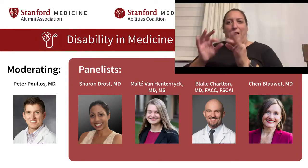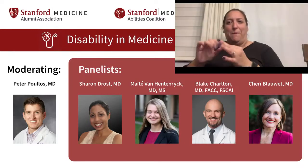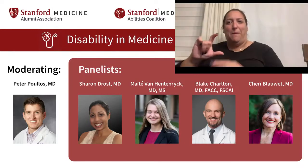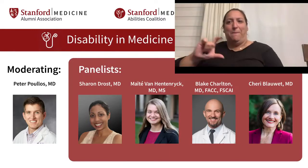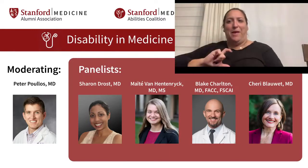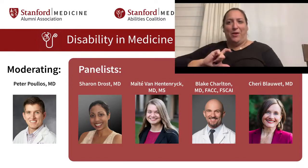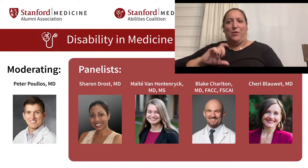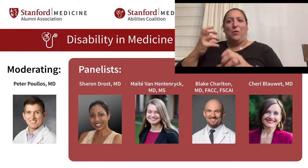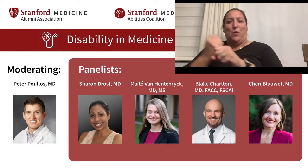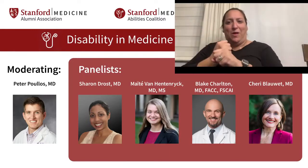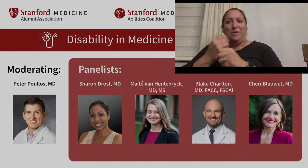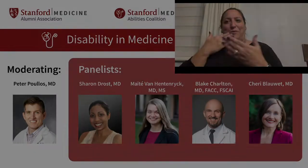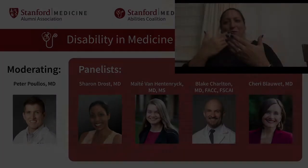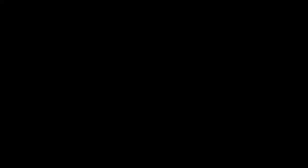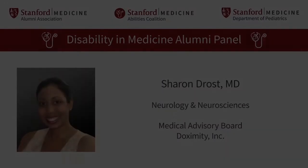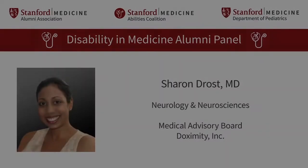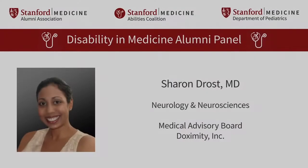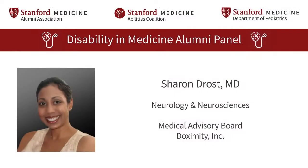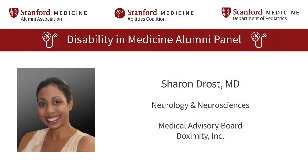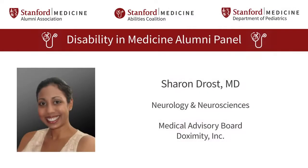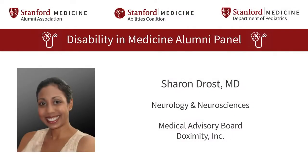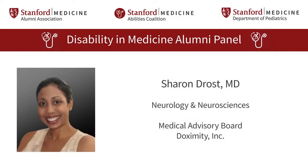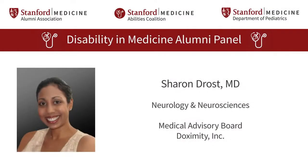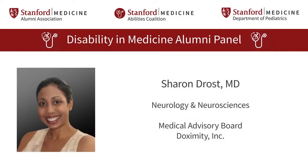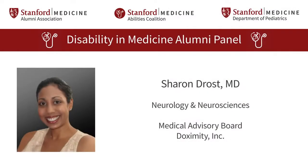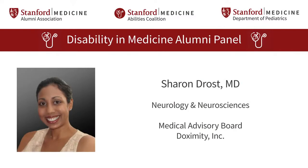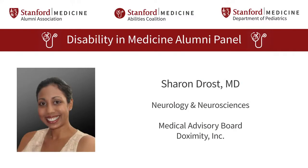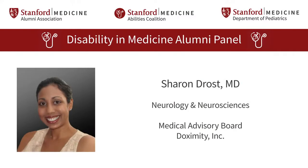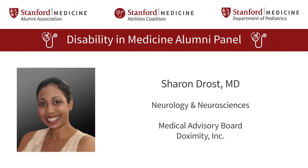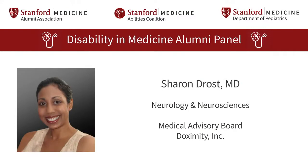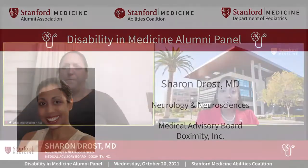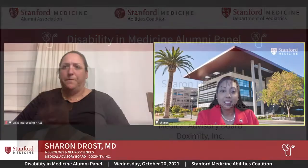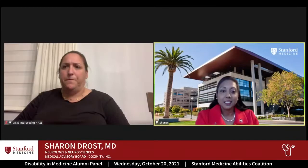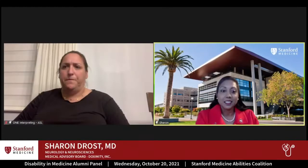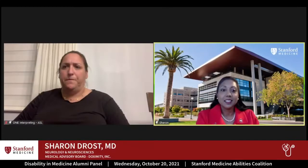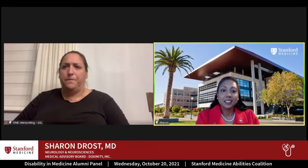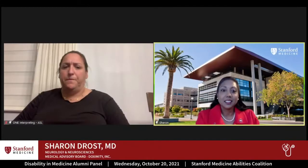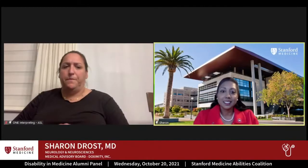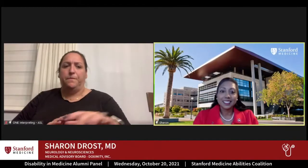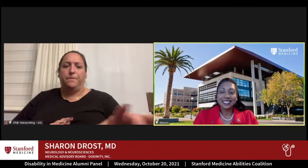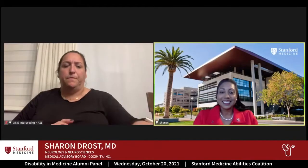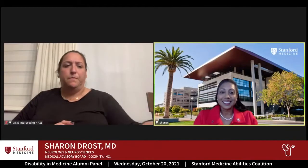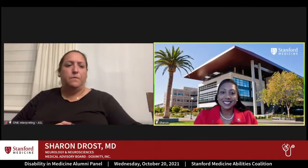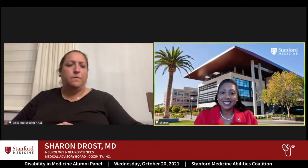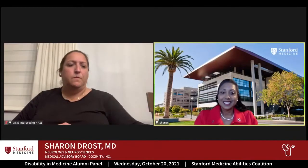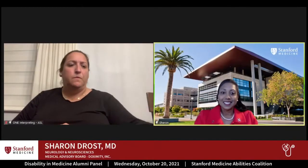And now to our panelists. >> DR. DROST: